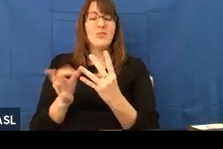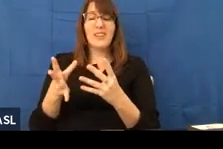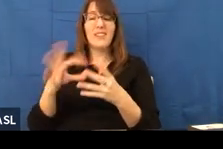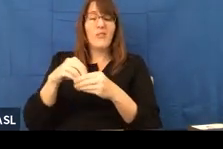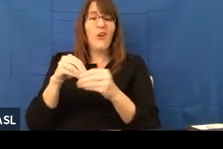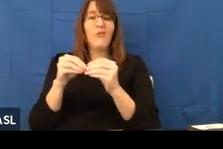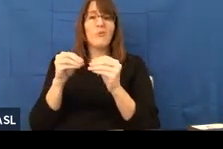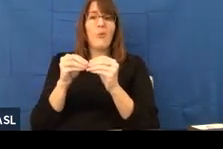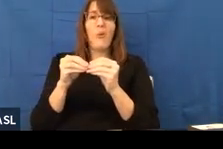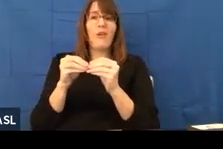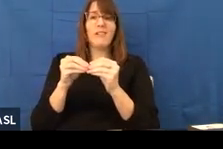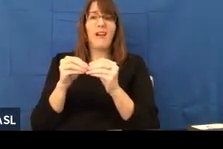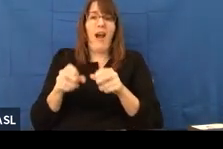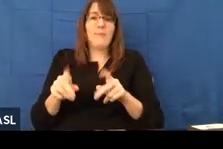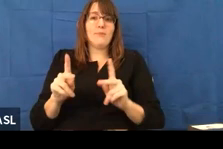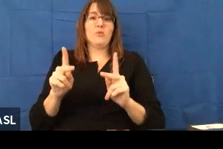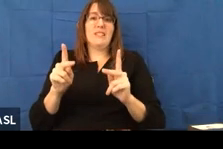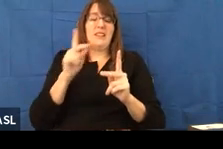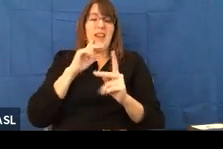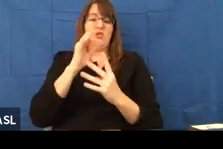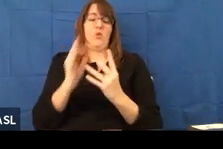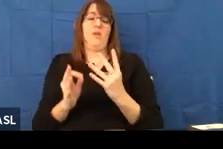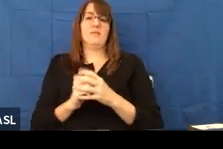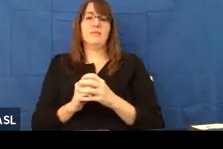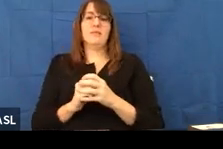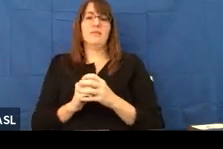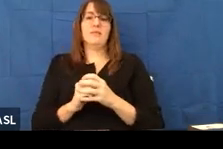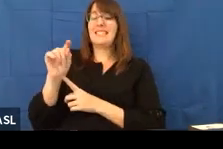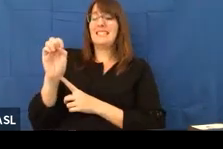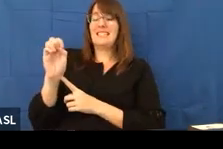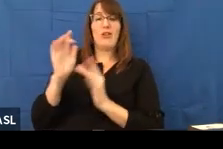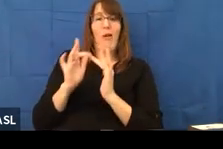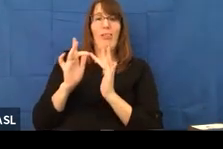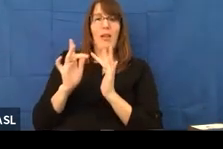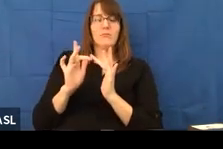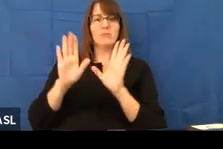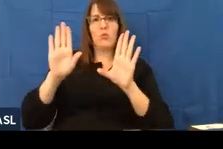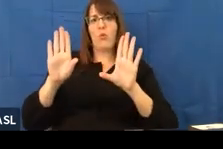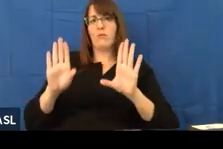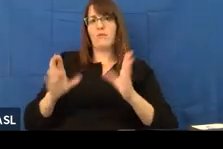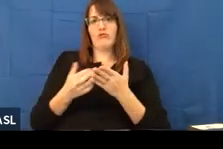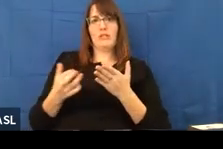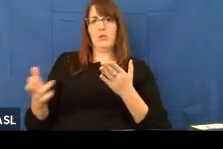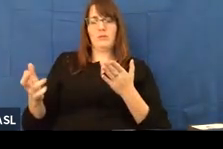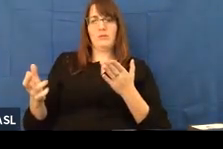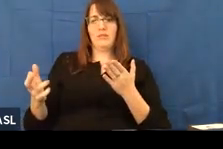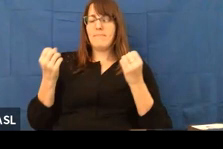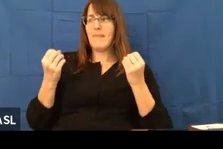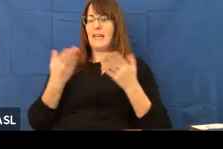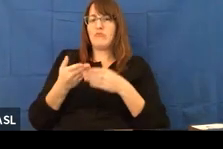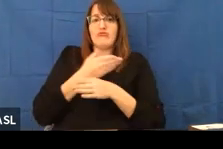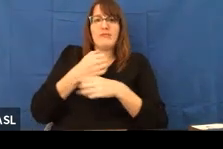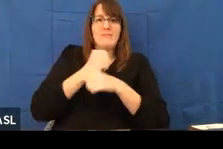Jewyl Alderson Clarke, SDCOE: So think about CTE on mine is a great resource to pull him up to these their pre made their mini assessments and videos and everything. You might need.